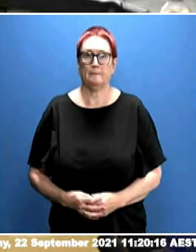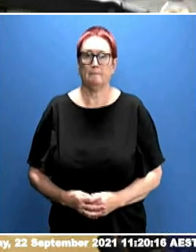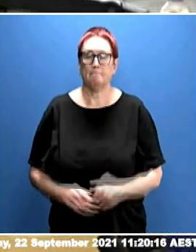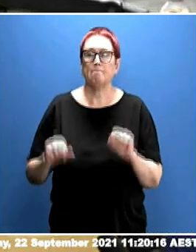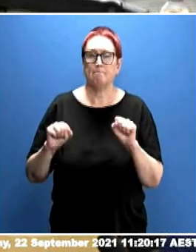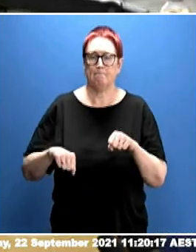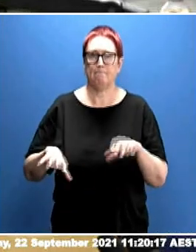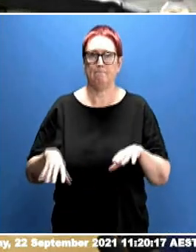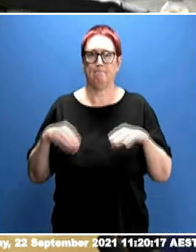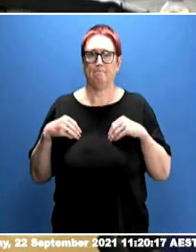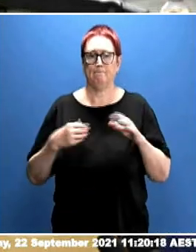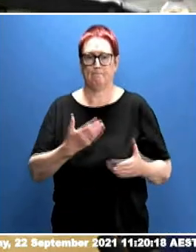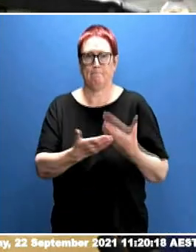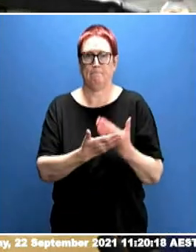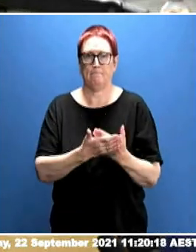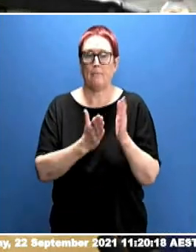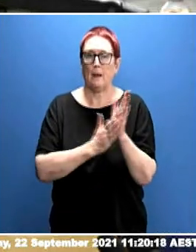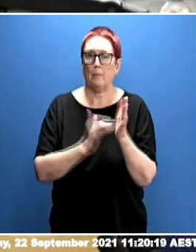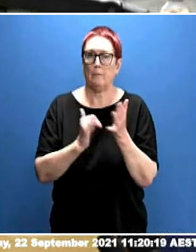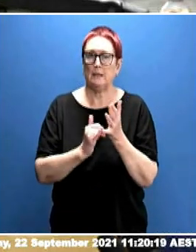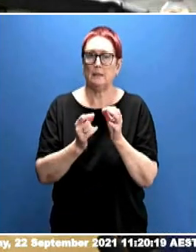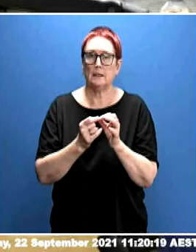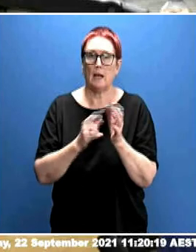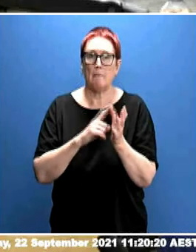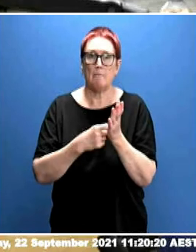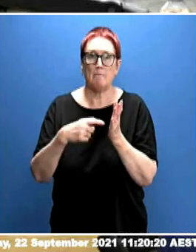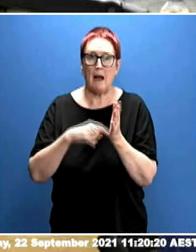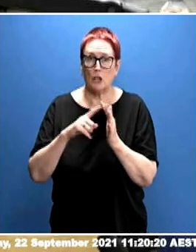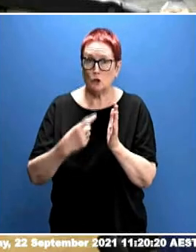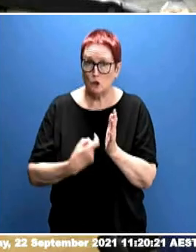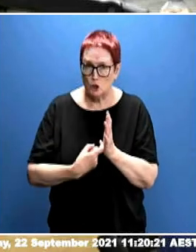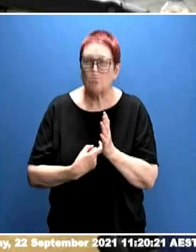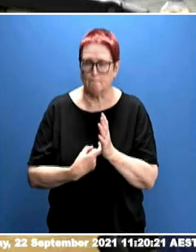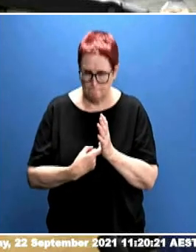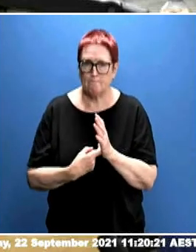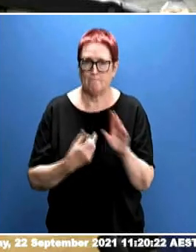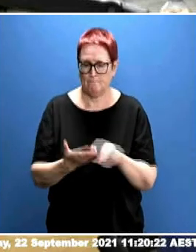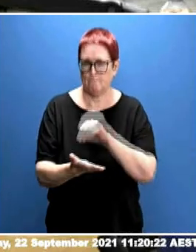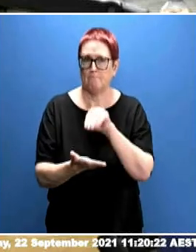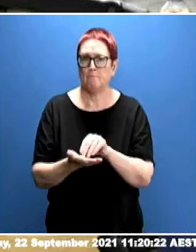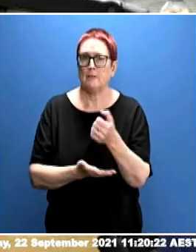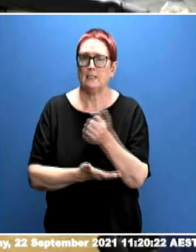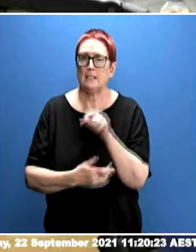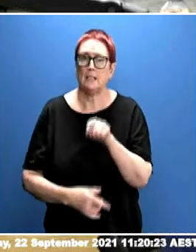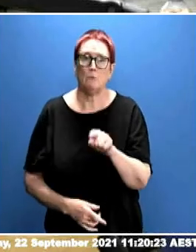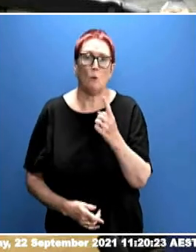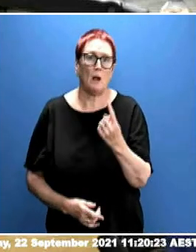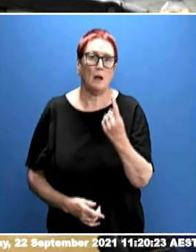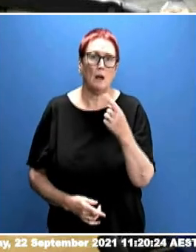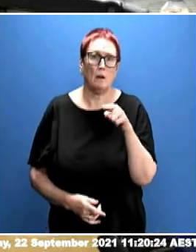Yes, the statement of Ms Barter will be admitted into evidence and will be Exhibit 16.1.9.